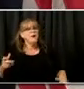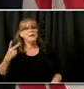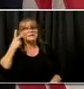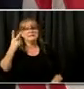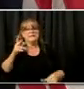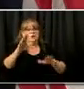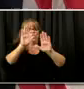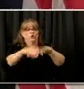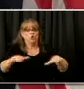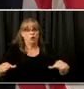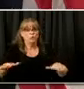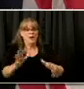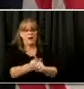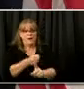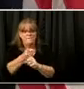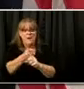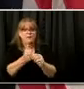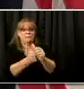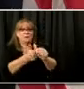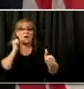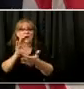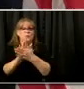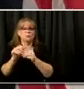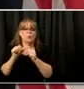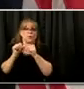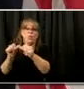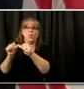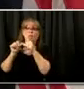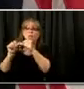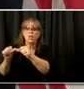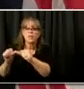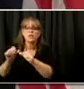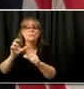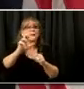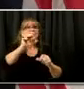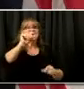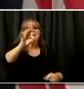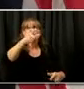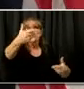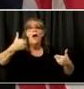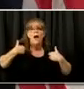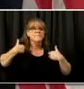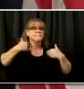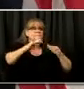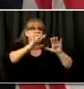closets donate extra laptops to laptops to pcs for people or other nonprofits or your schools